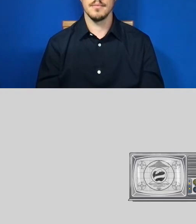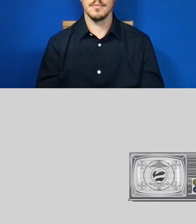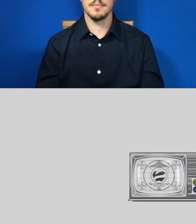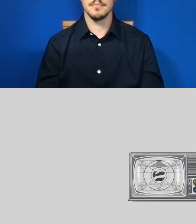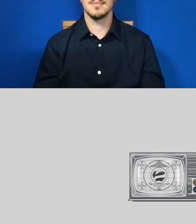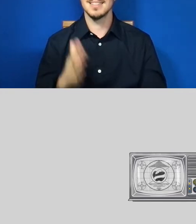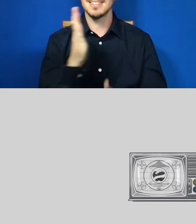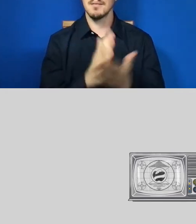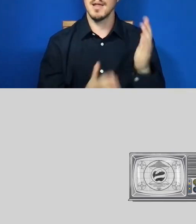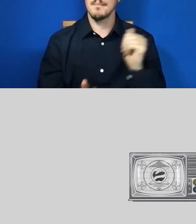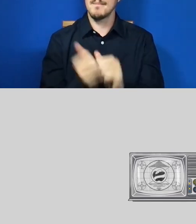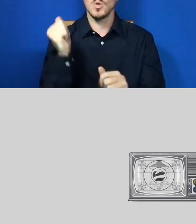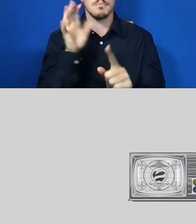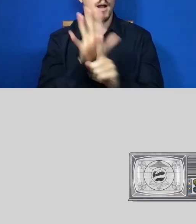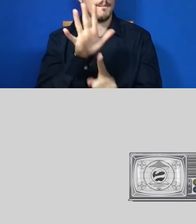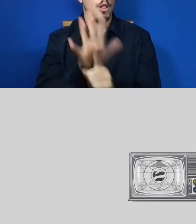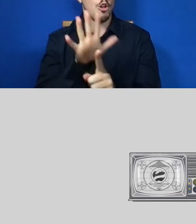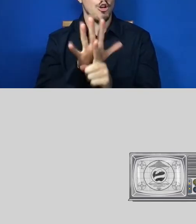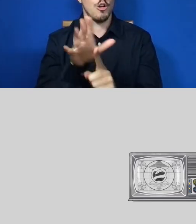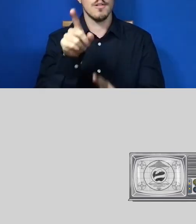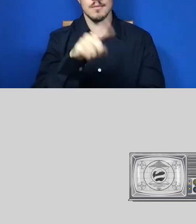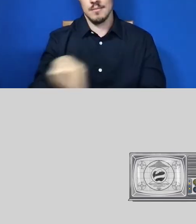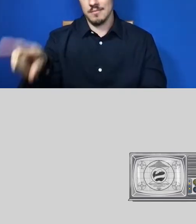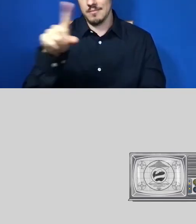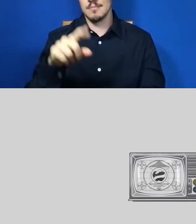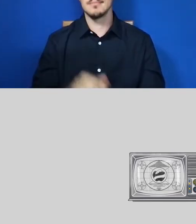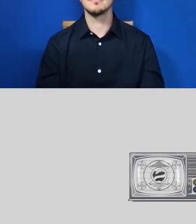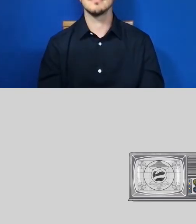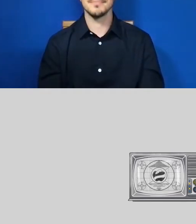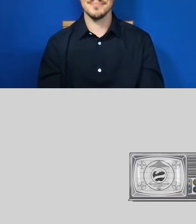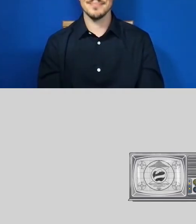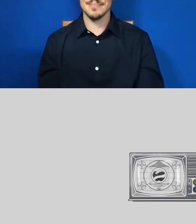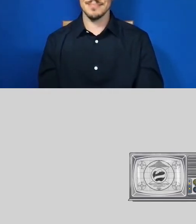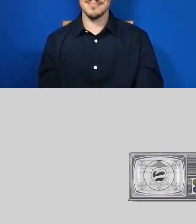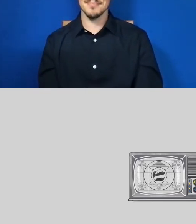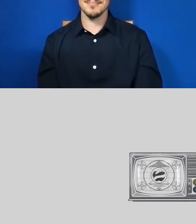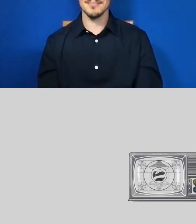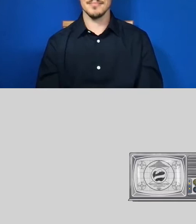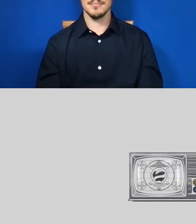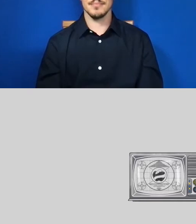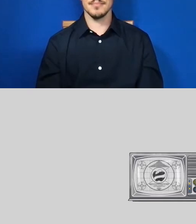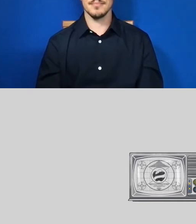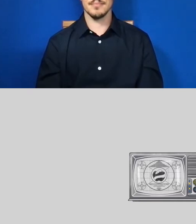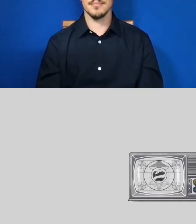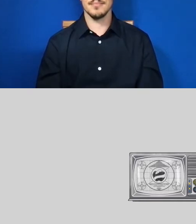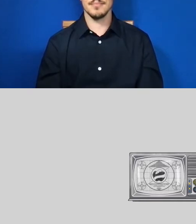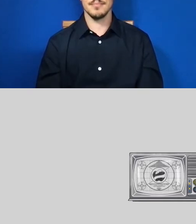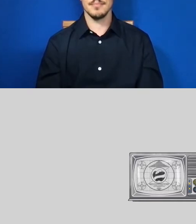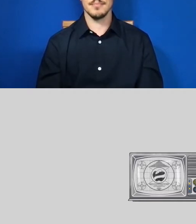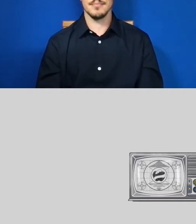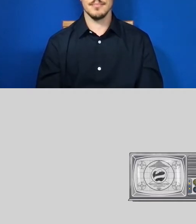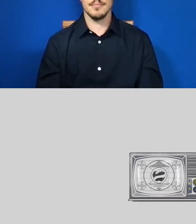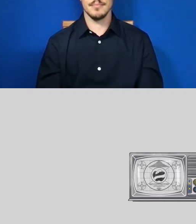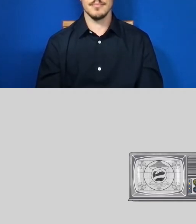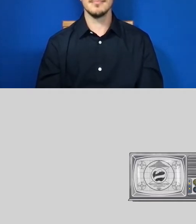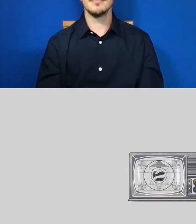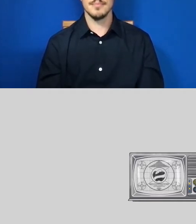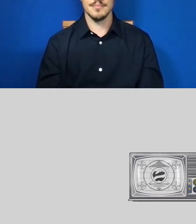Some of the most popular machine learning libraries out there includes TensorFlow, PyTorch, Scikit Learn, Jax and fast.ai.